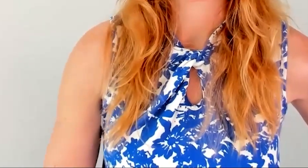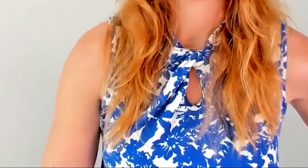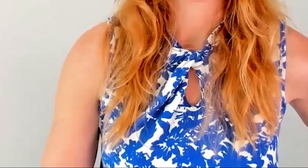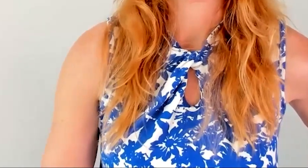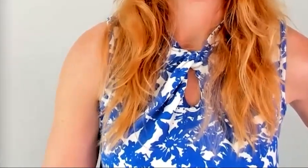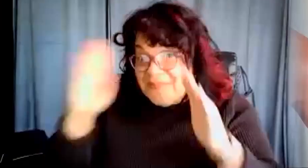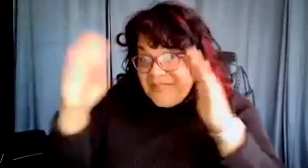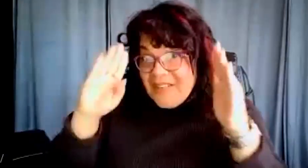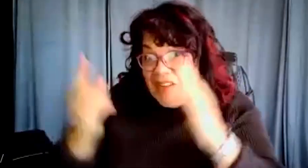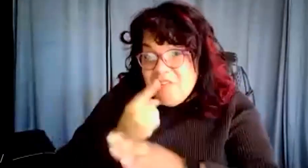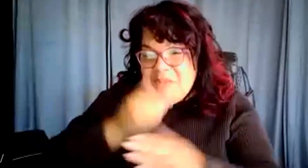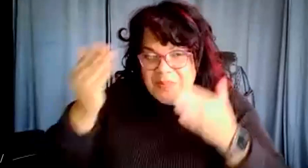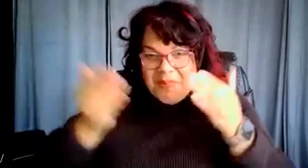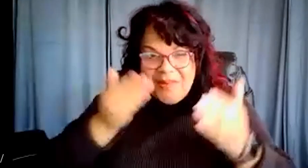Well, hello, everyone. Welcome.